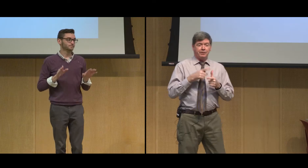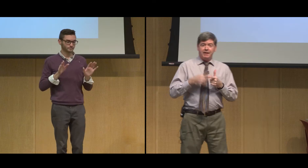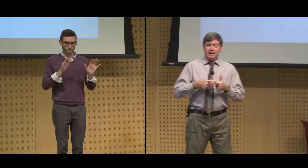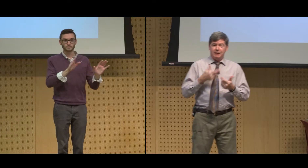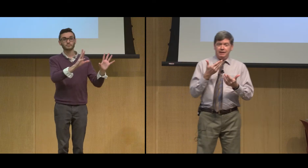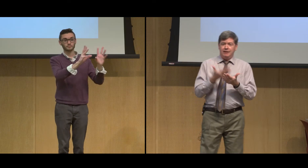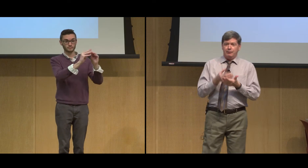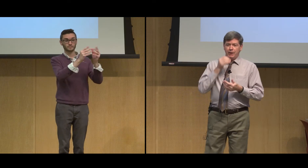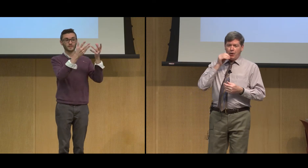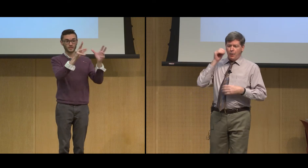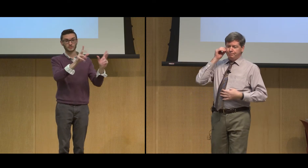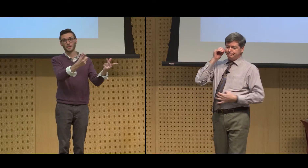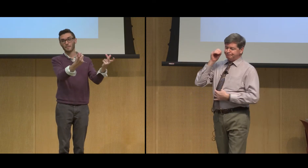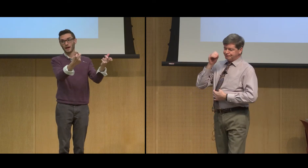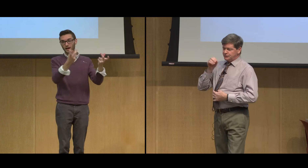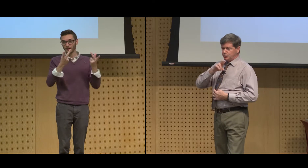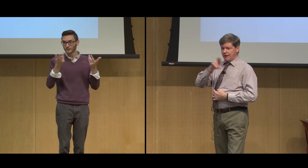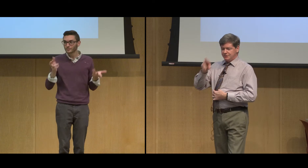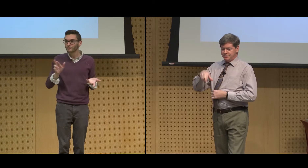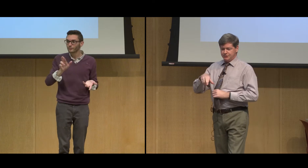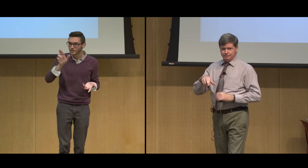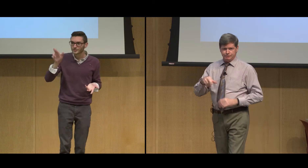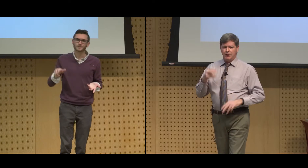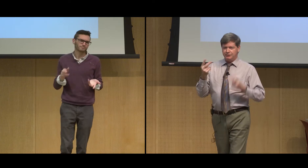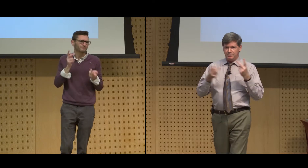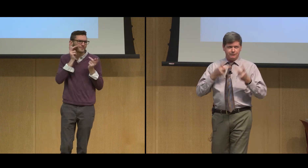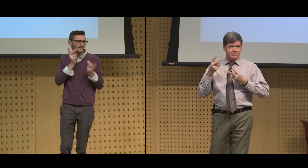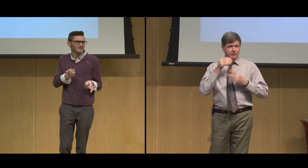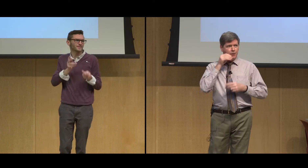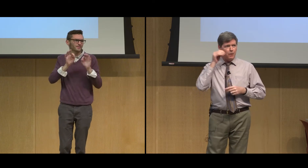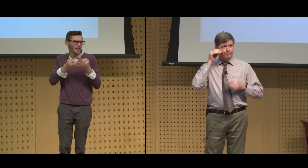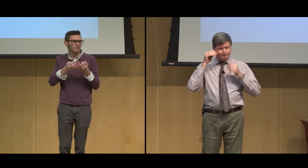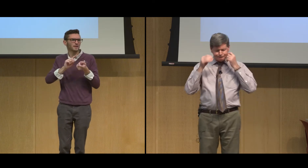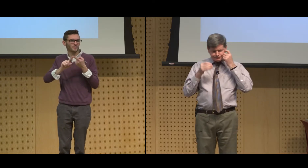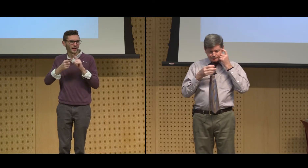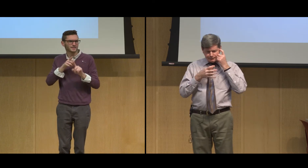So, then, I went home to Rochester. Well, I was, you know, visiting home.